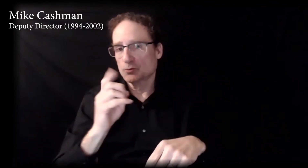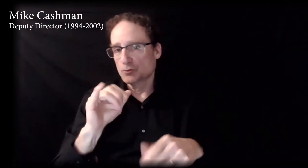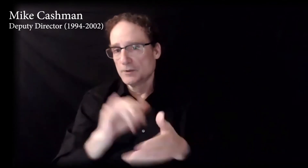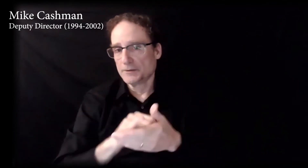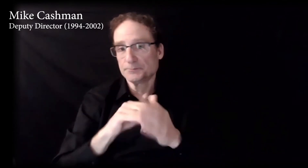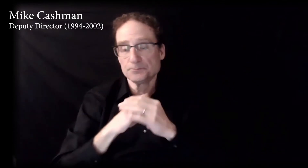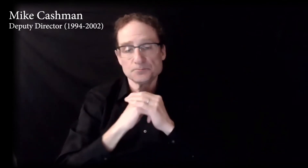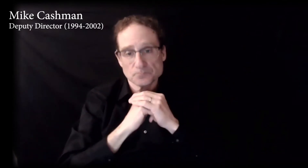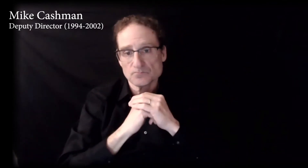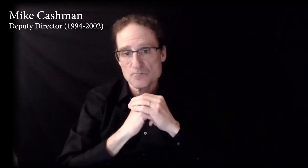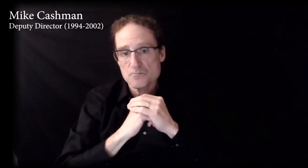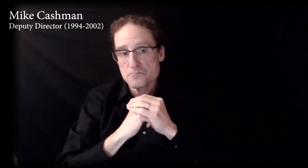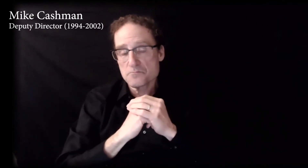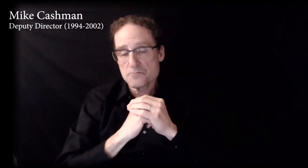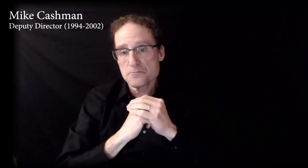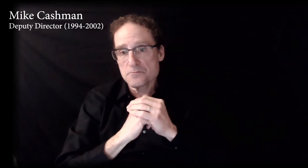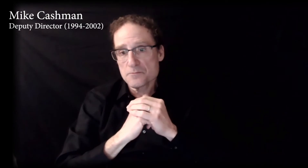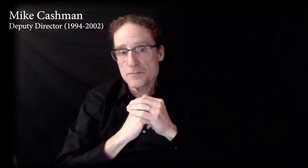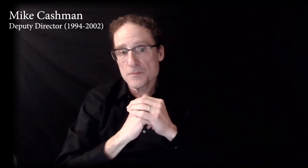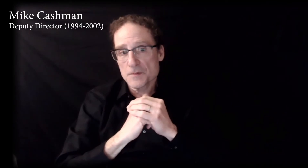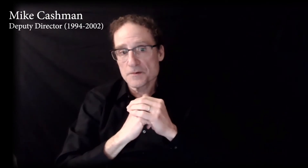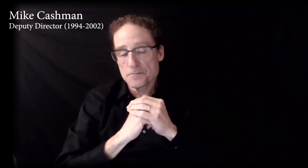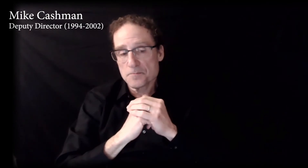And I was very happy to serve in that capacity.